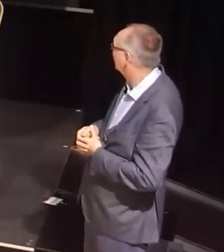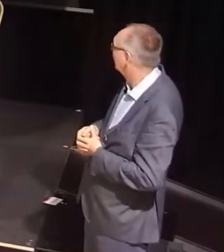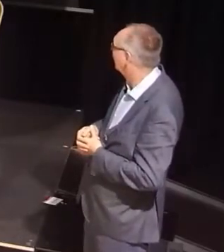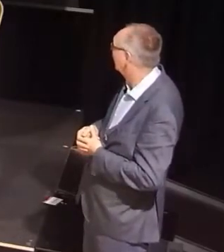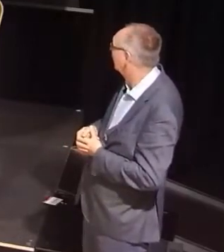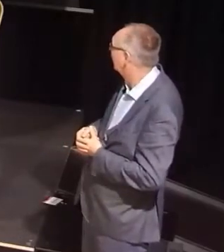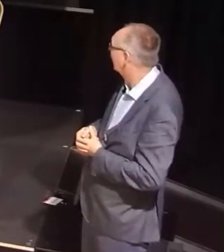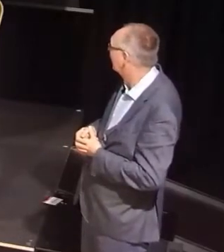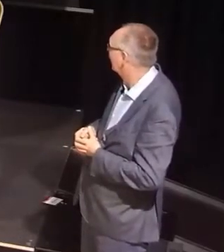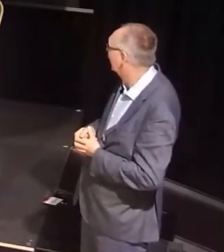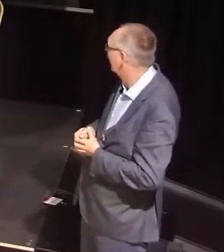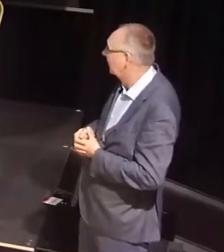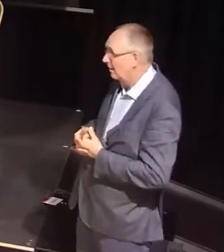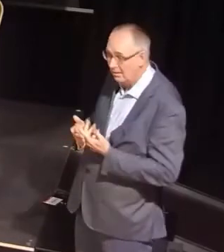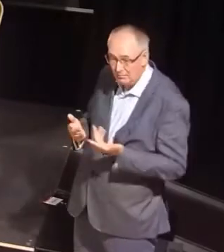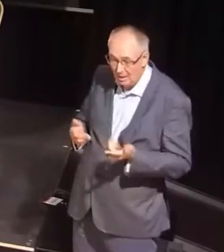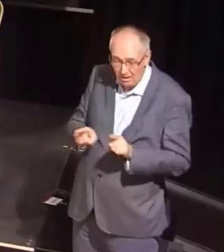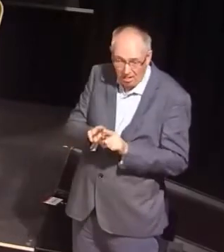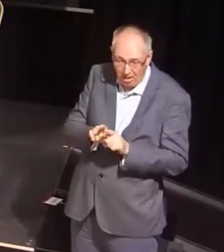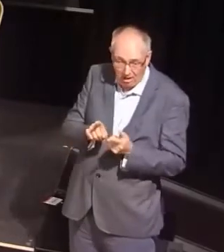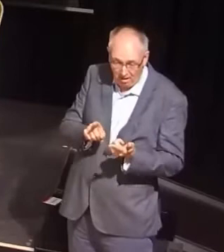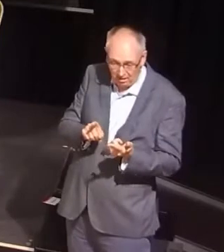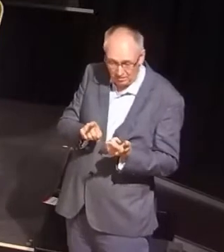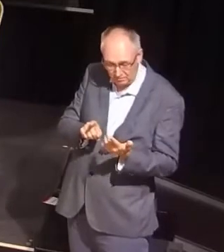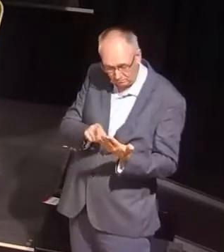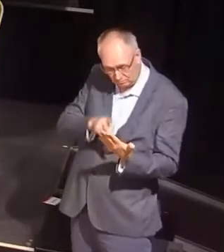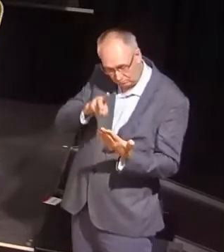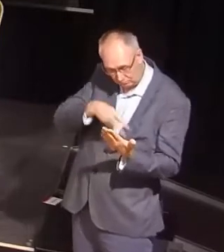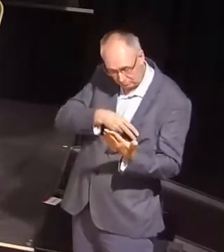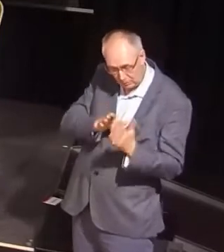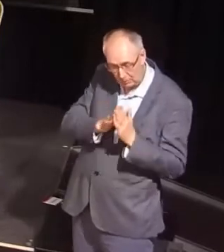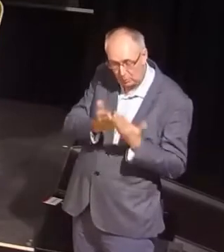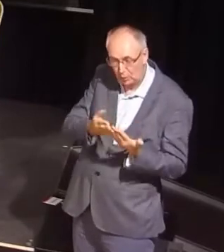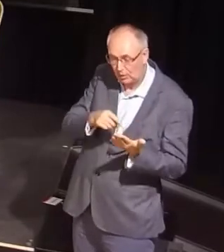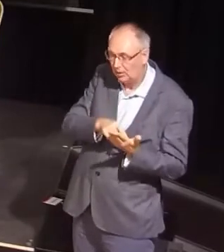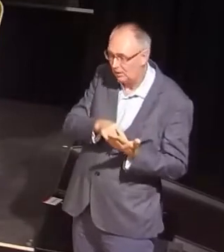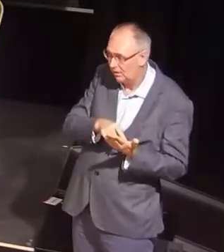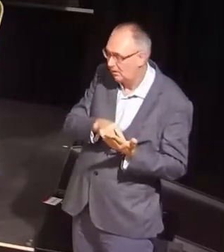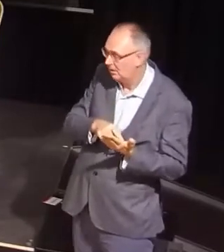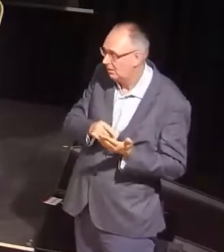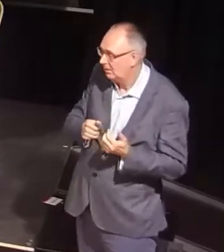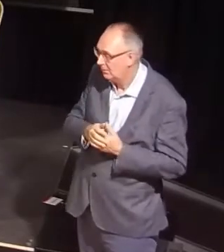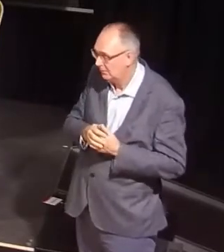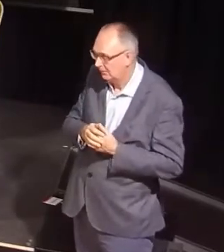just like reading a book... HUMMING - TUTTING Sorry.